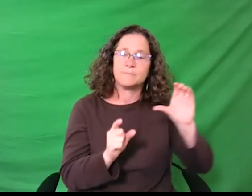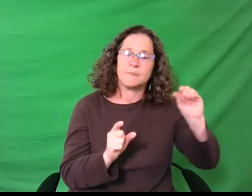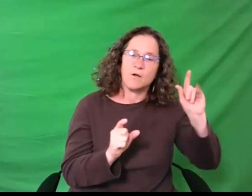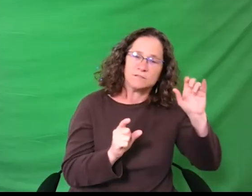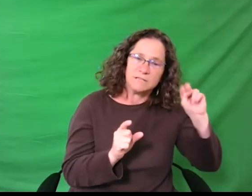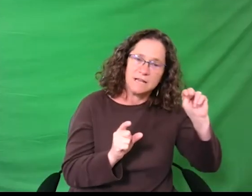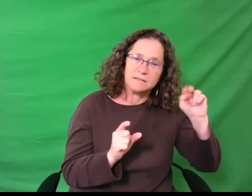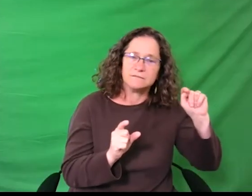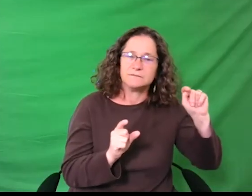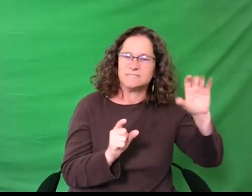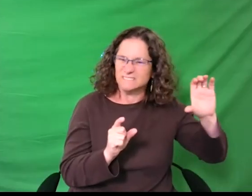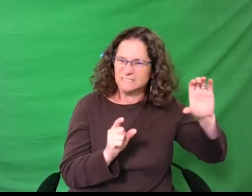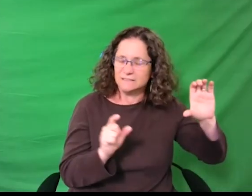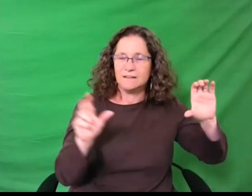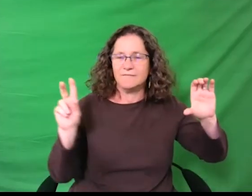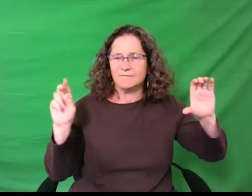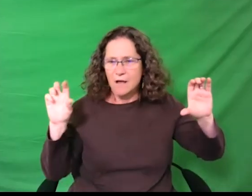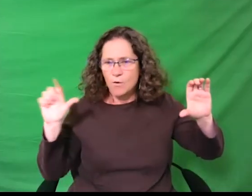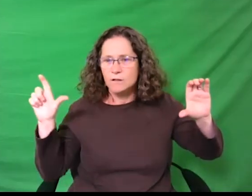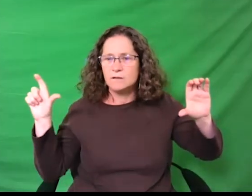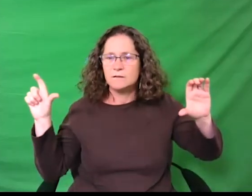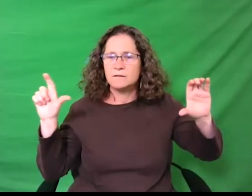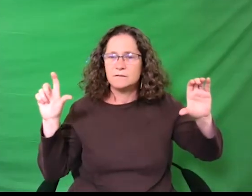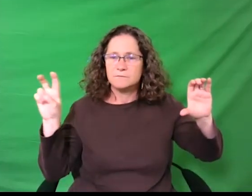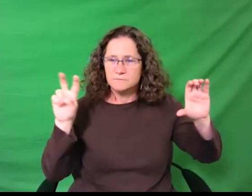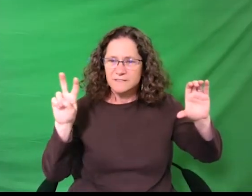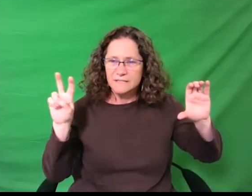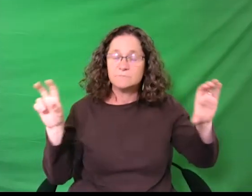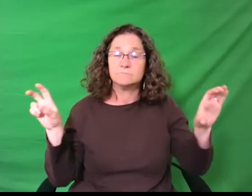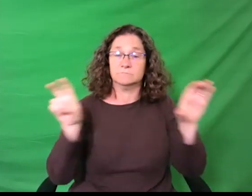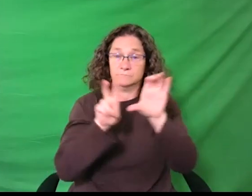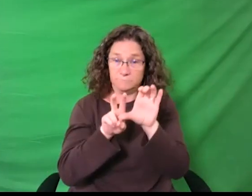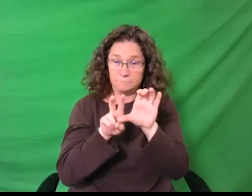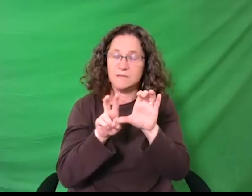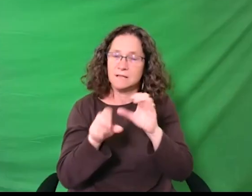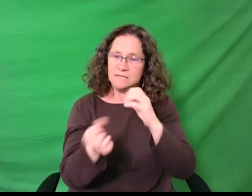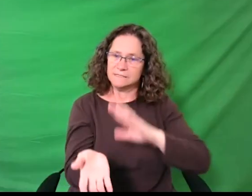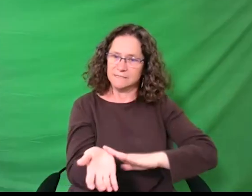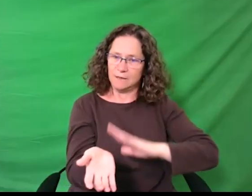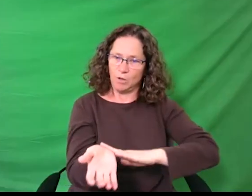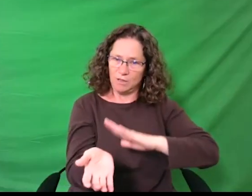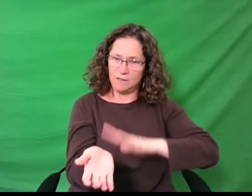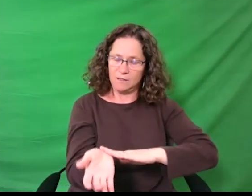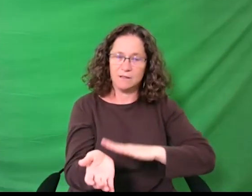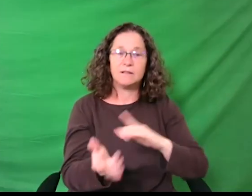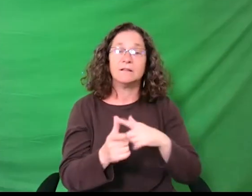with a vowel, it makes a syllable. And then you, with your natural mouth movements